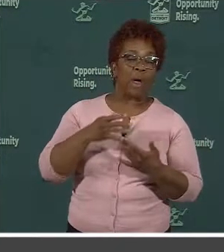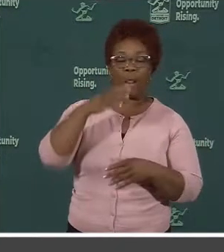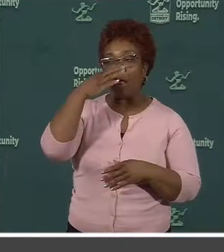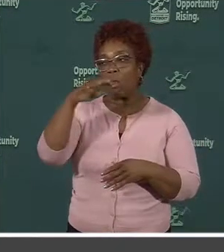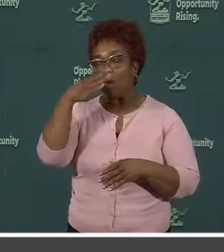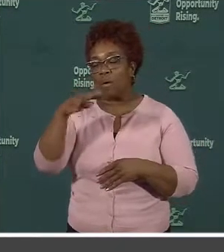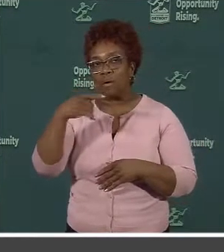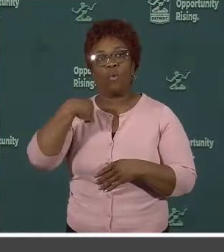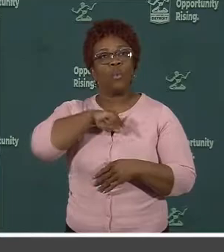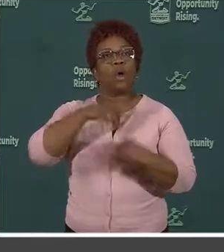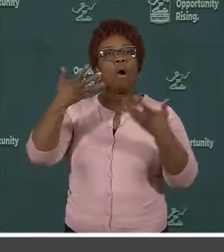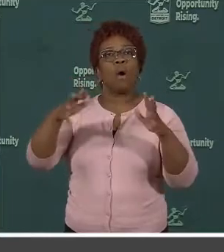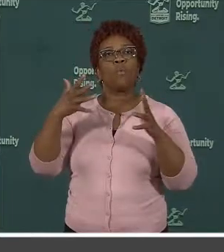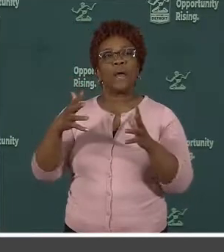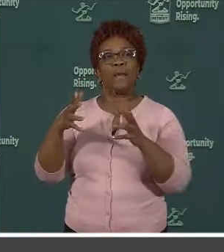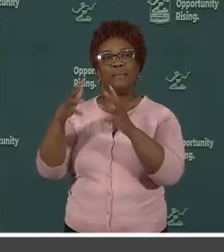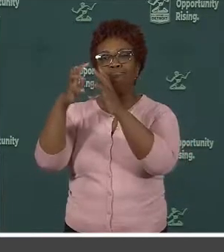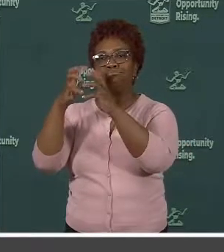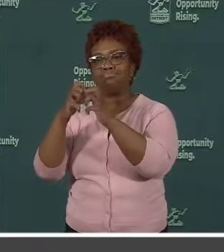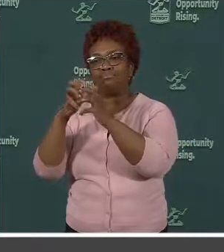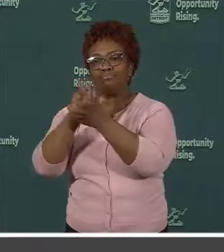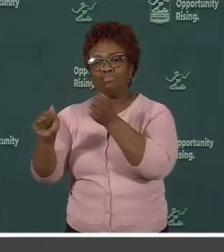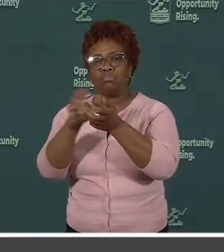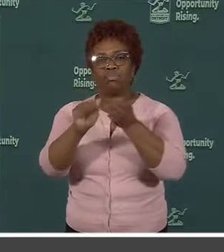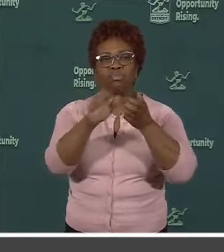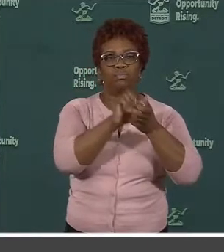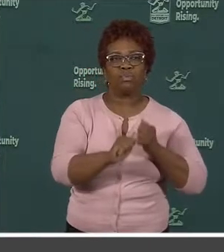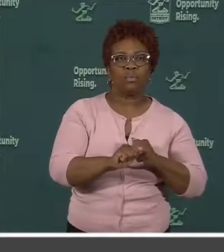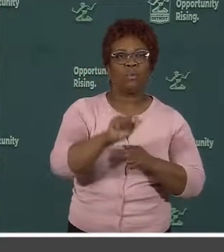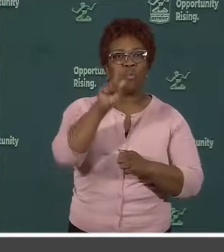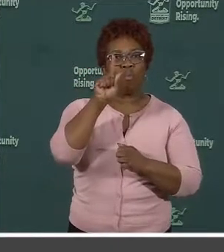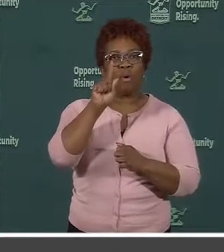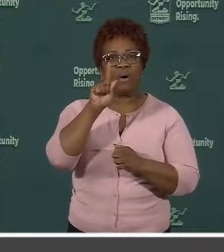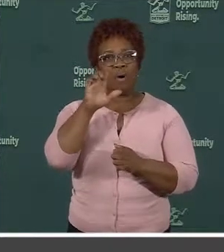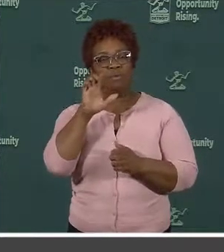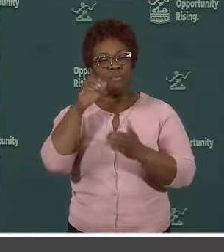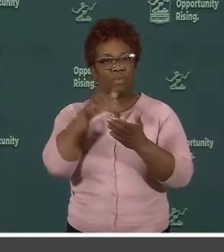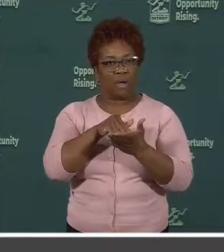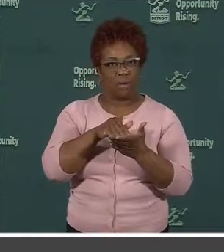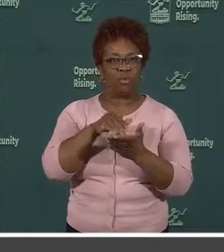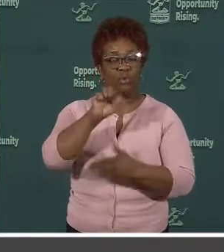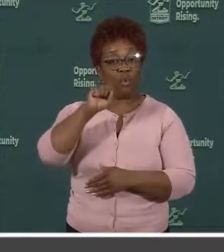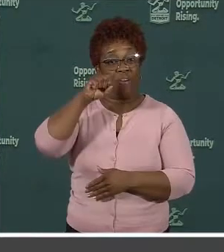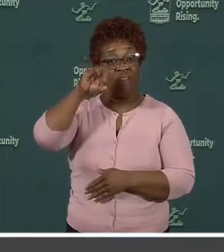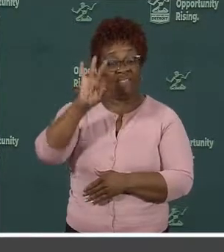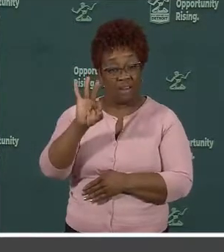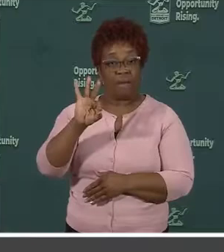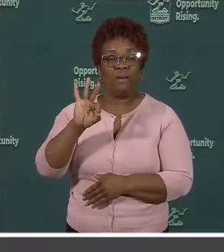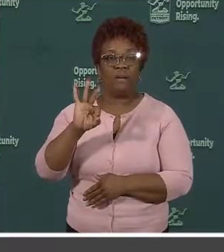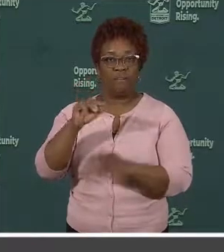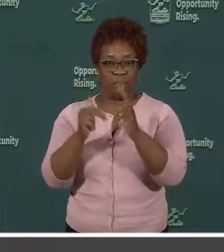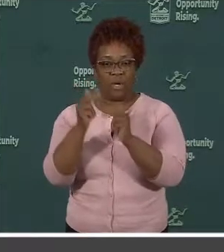HUNDRED THOUSAND SQUARE FEET OF ABANDONED FACTORY THAT WAS OUR RESPONSIBILITY >> AND THIS YEAR WE'RE GOING TO TAKE THE REST OF OUR PROPERTY WE'RE GOING TO